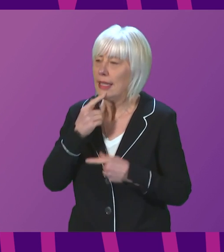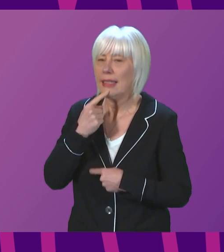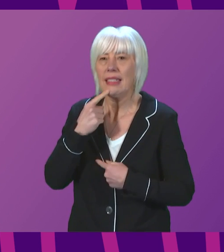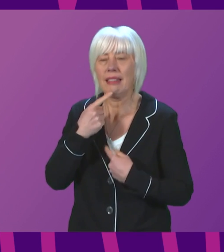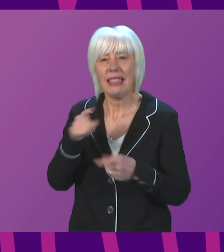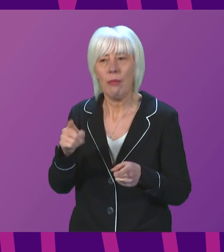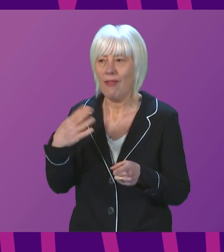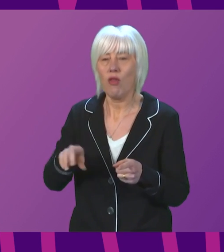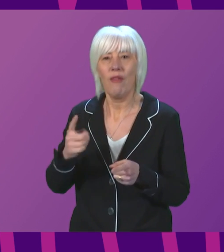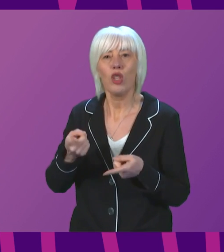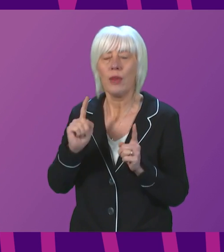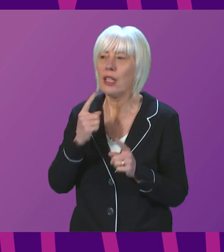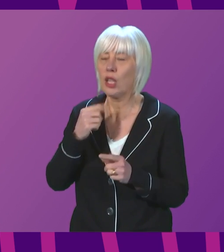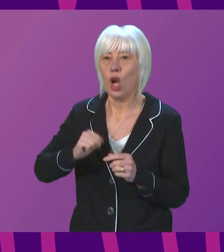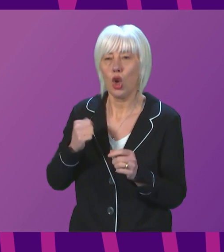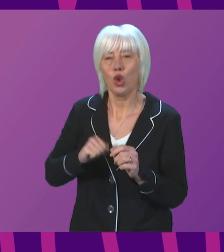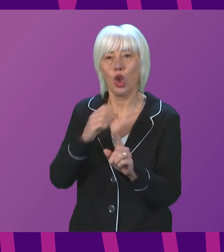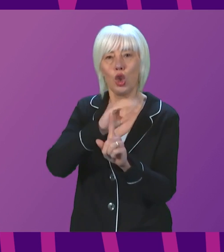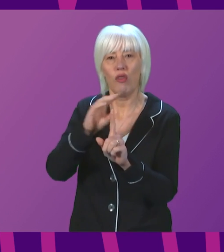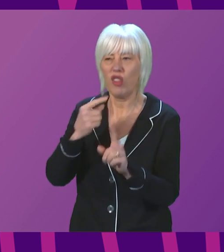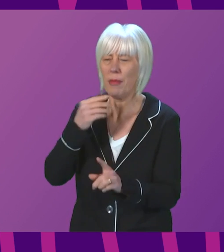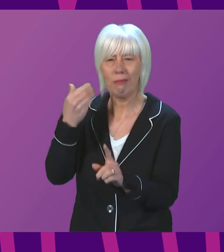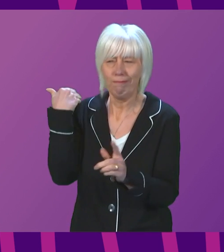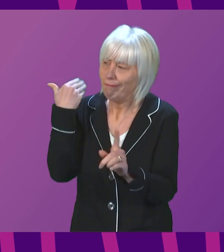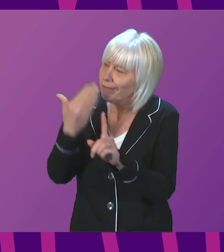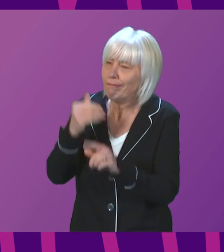Conservatives have urged for weeks that young people should no longer be forced to wear